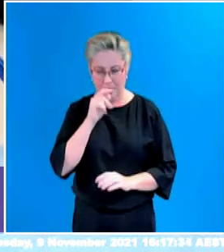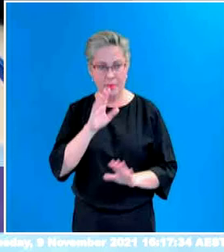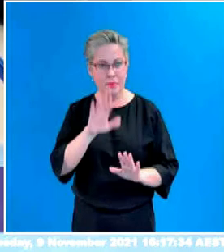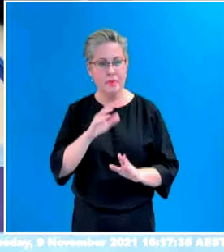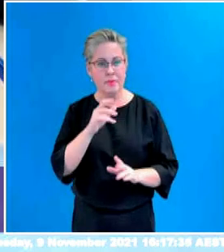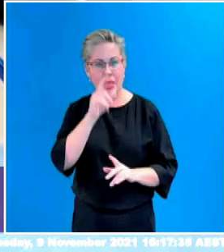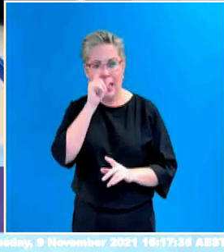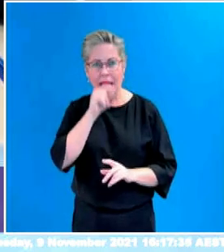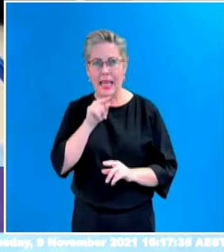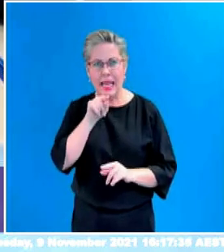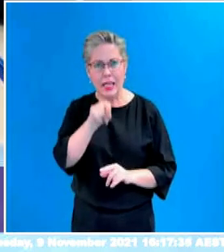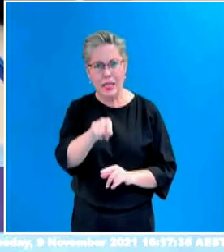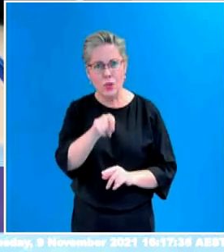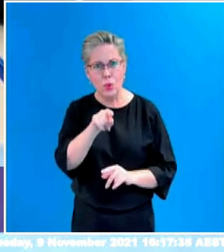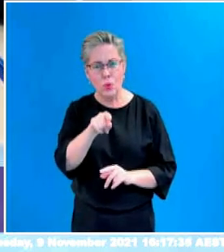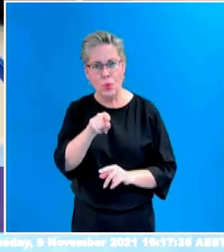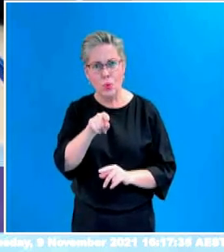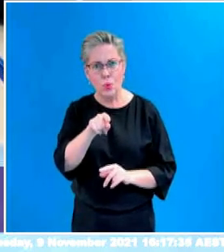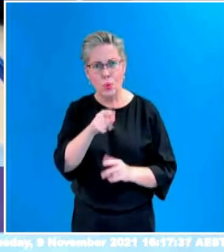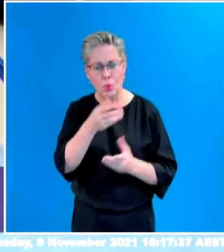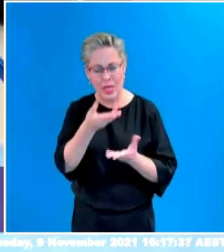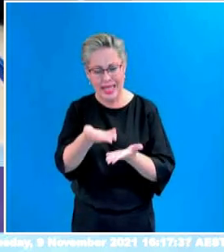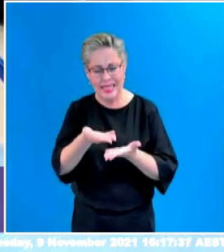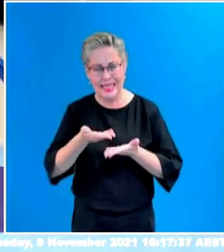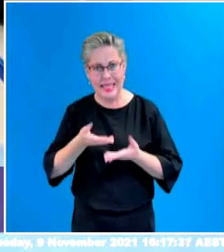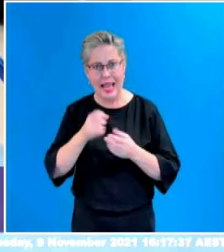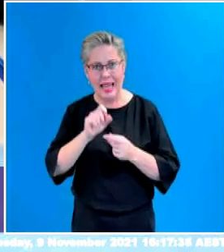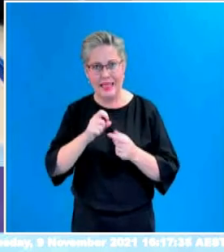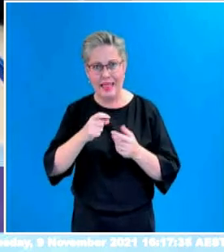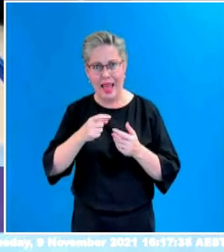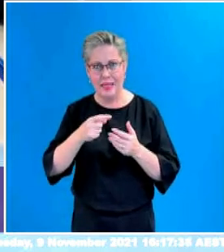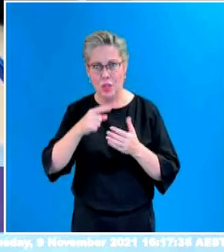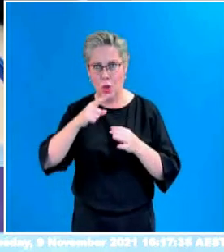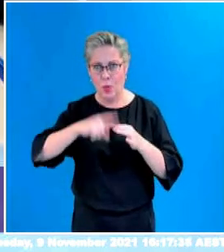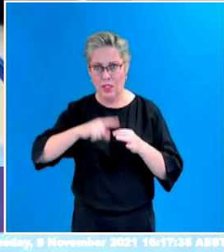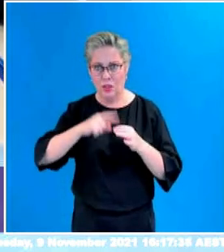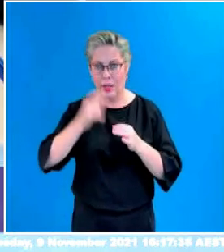Because it does raise some general issues, and in fact we have canvassed